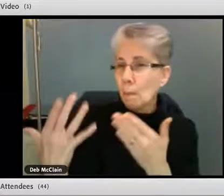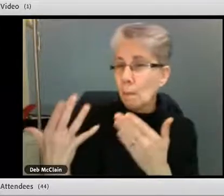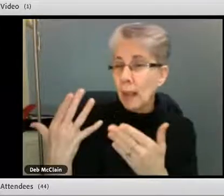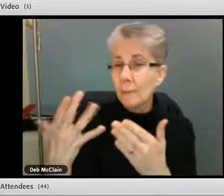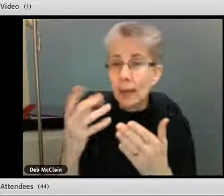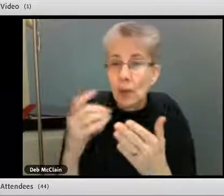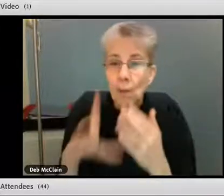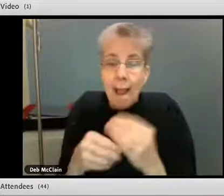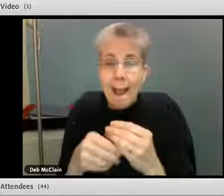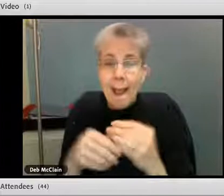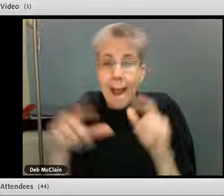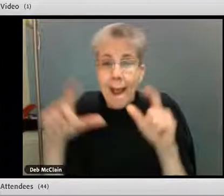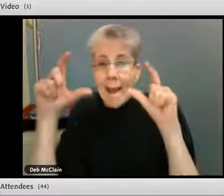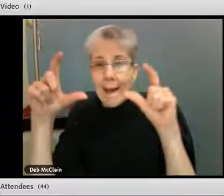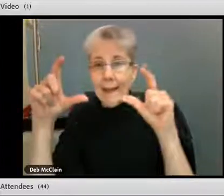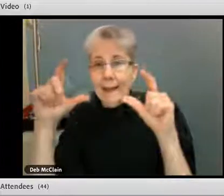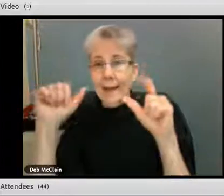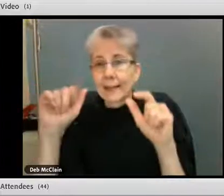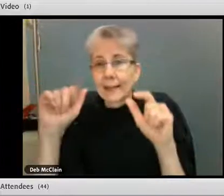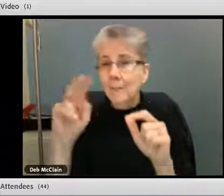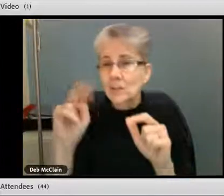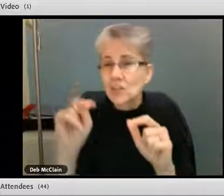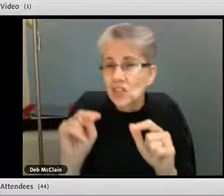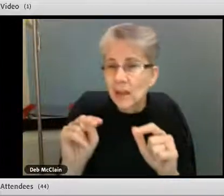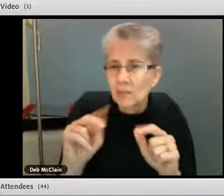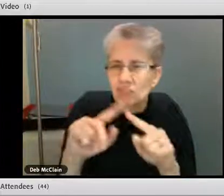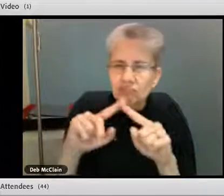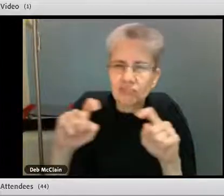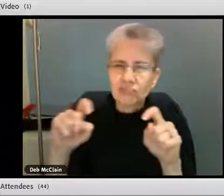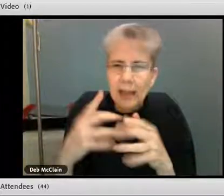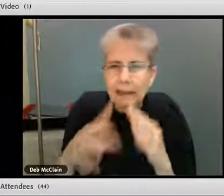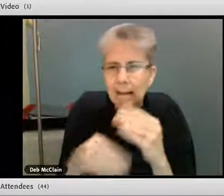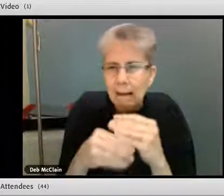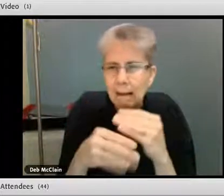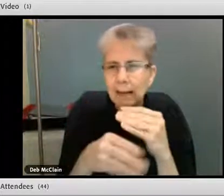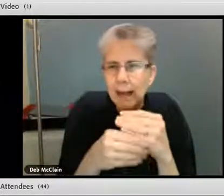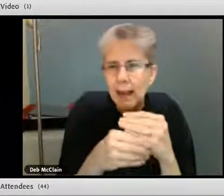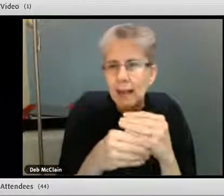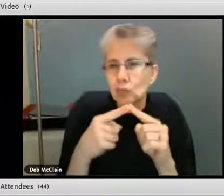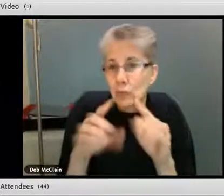I can do all sorts of stuff like that. You can create a background image